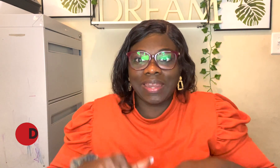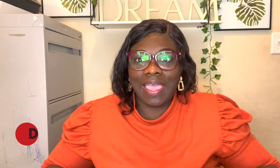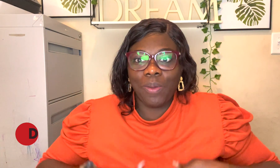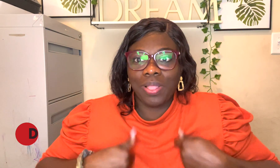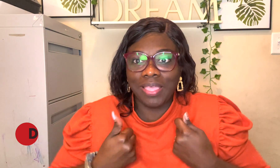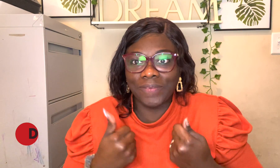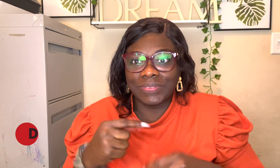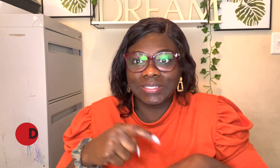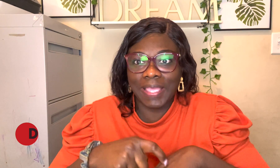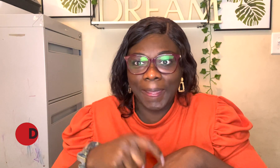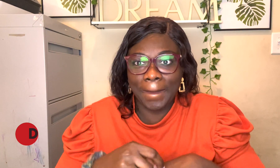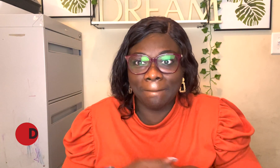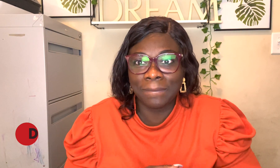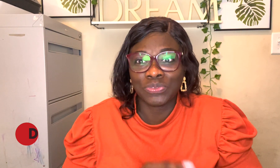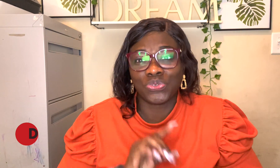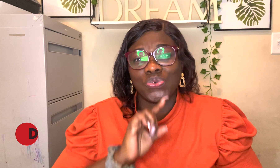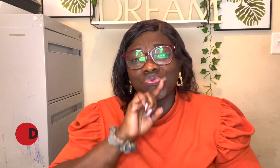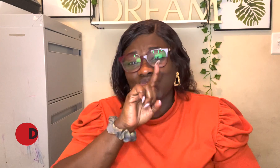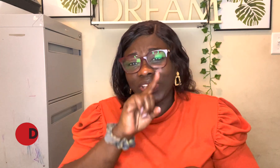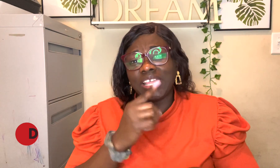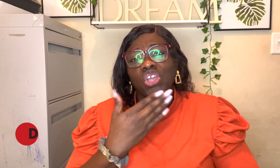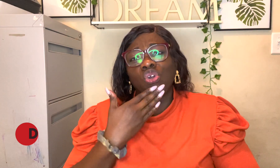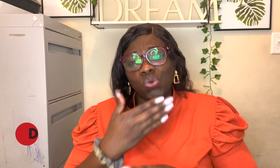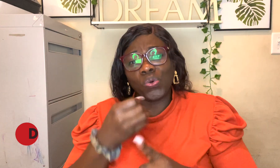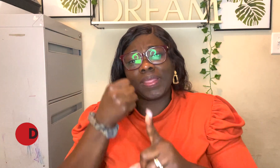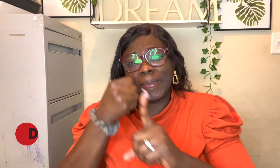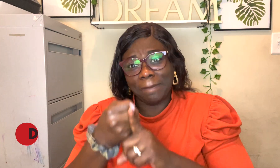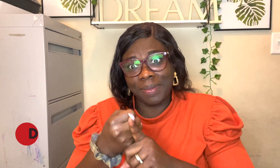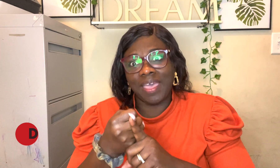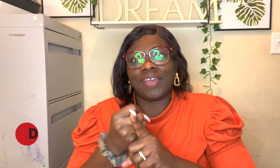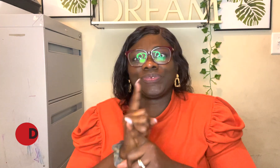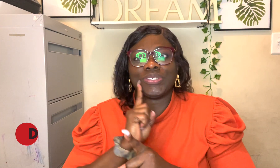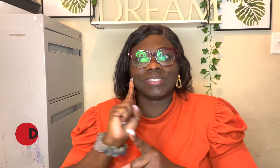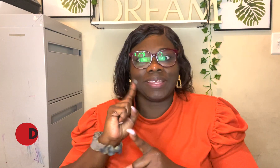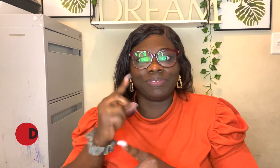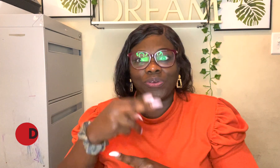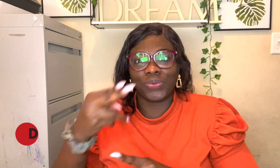on the Deaf and hard of hearing communities.